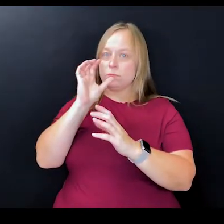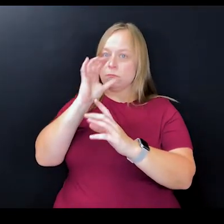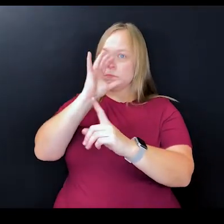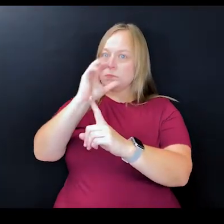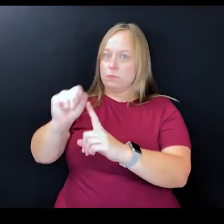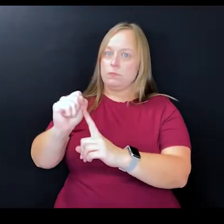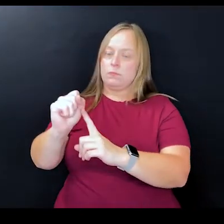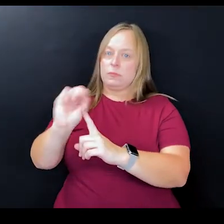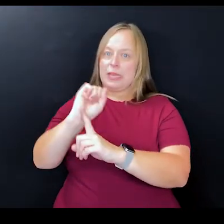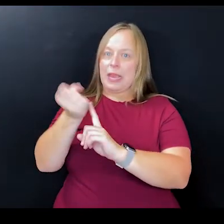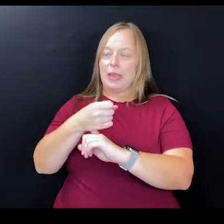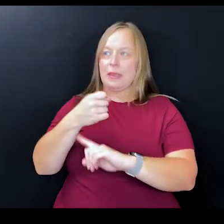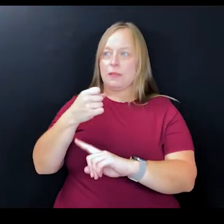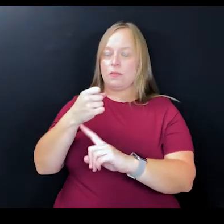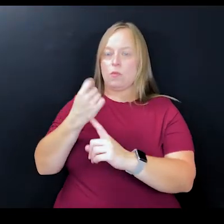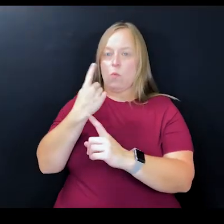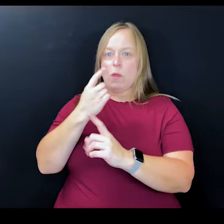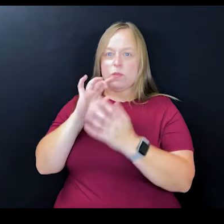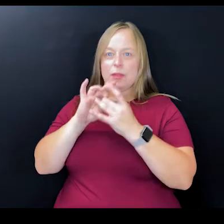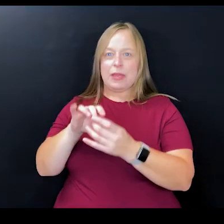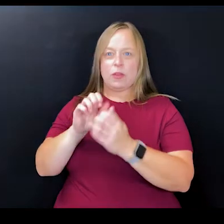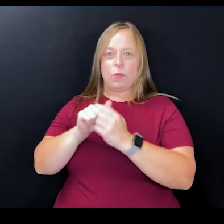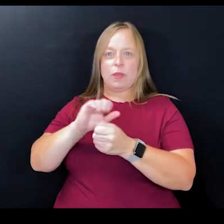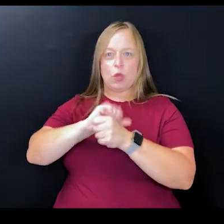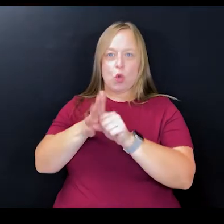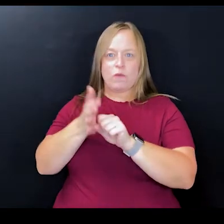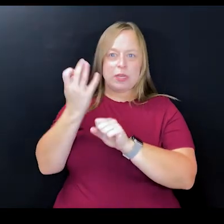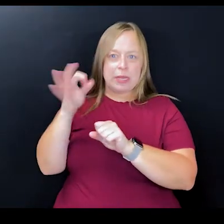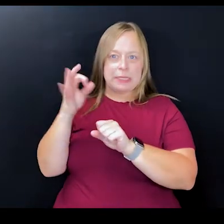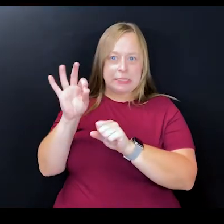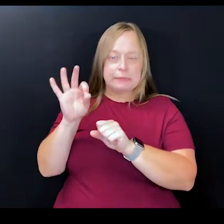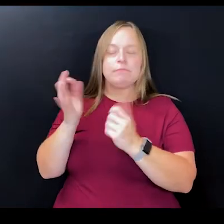are going to be the ones related to COVID-19.